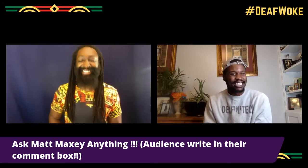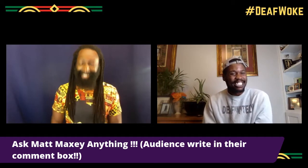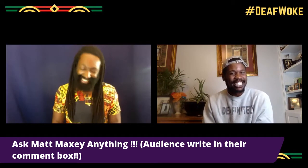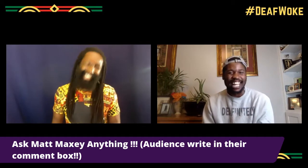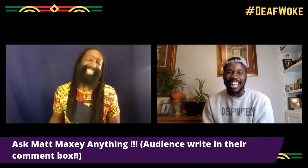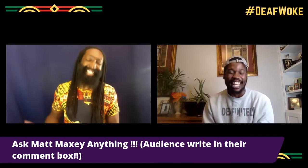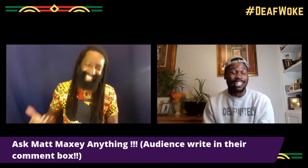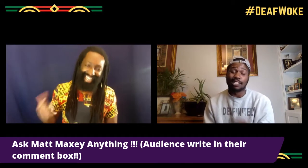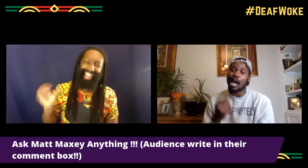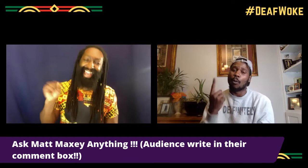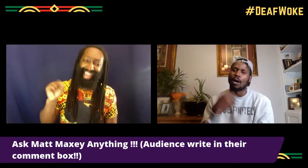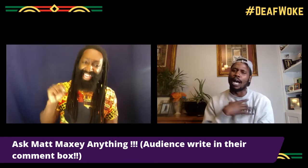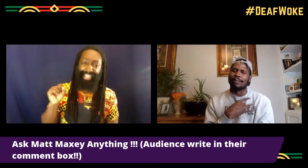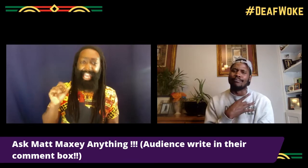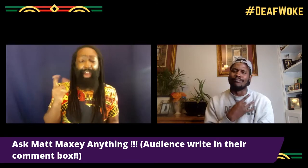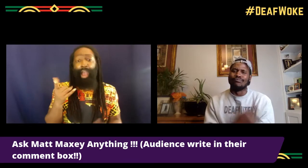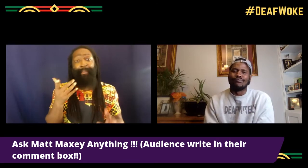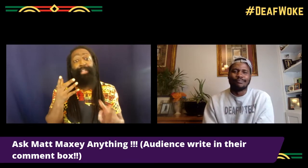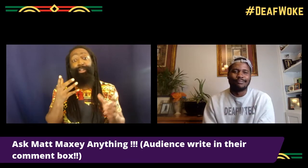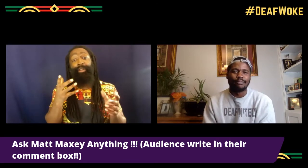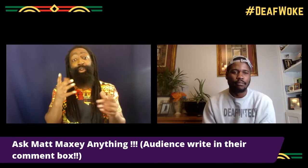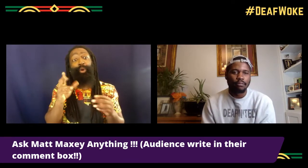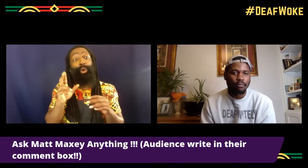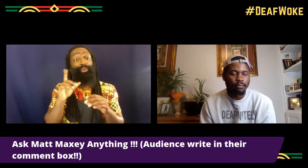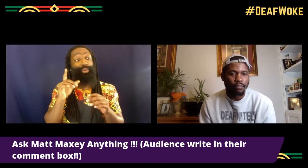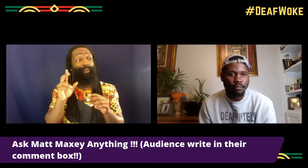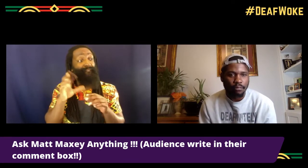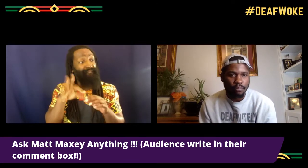No more questions. Play on words, I liked it.